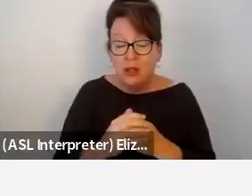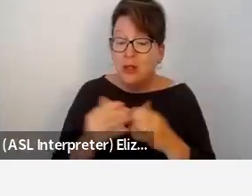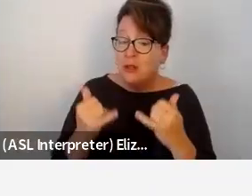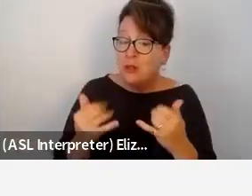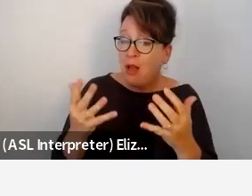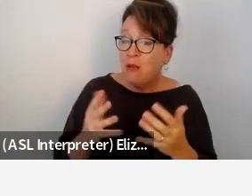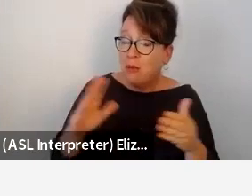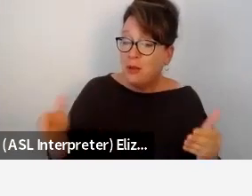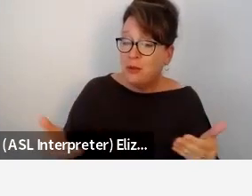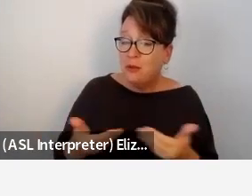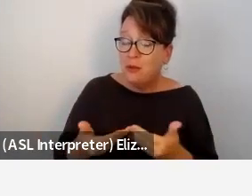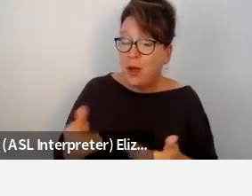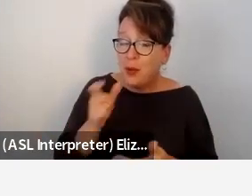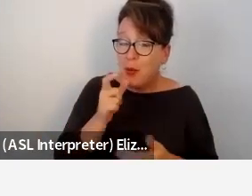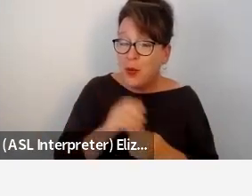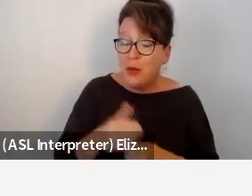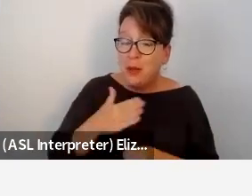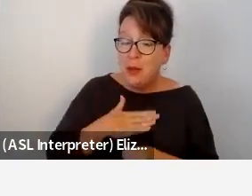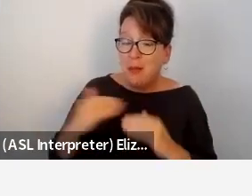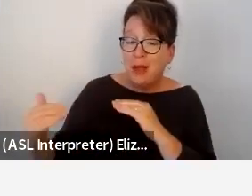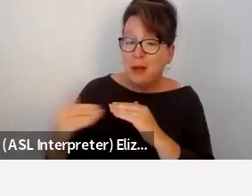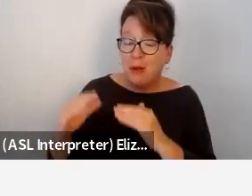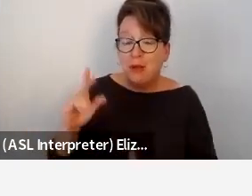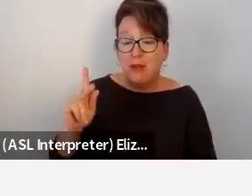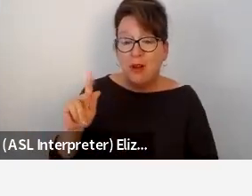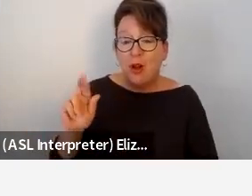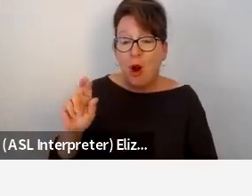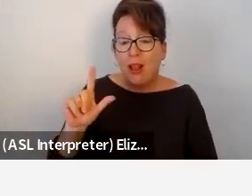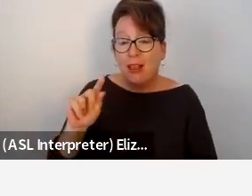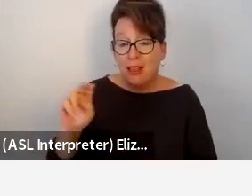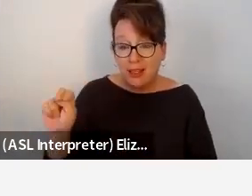Again, community engagement and selecting projects that help address EJ concerns will